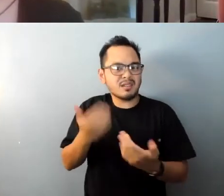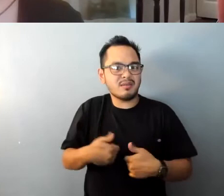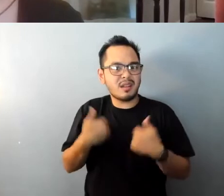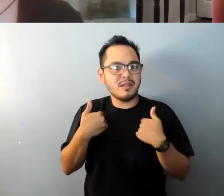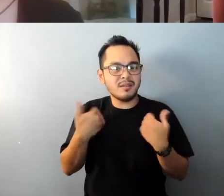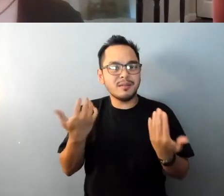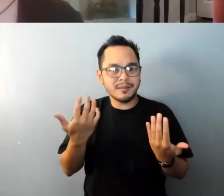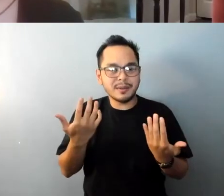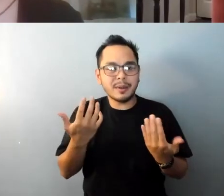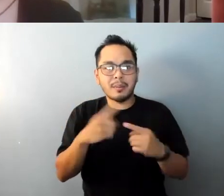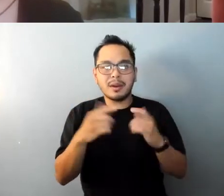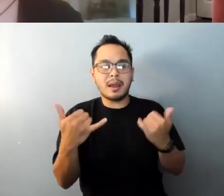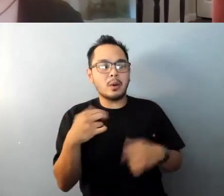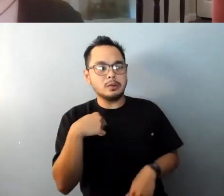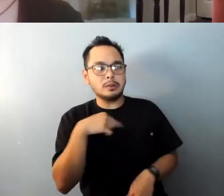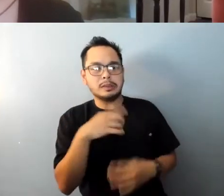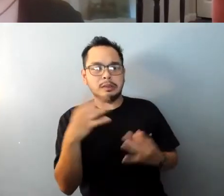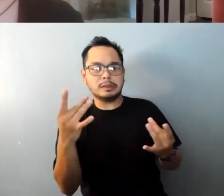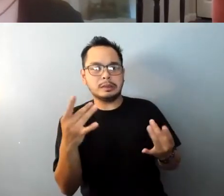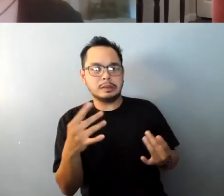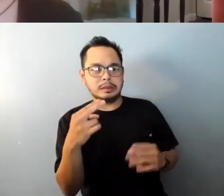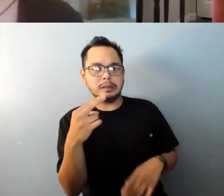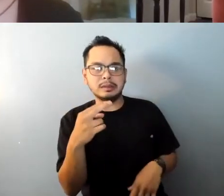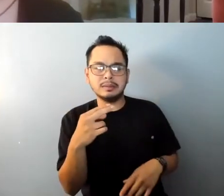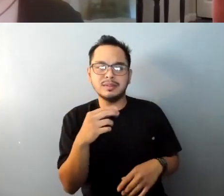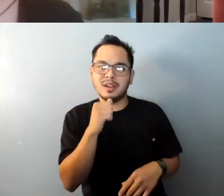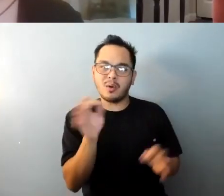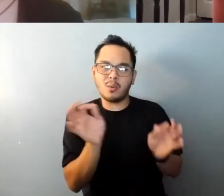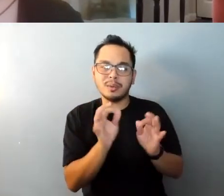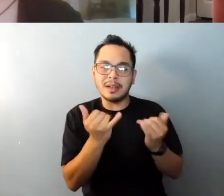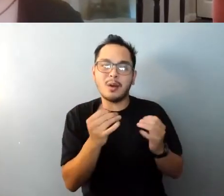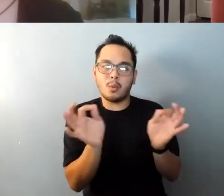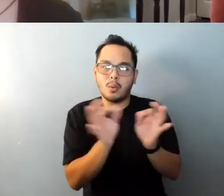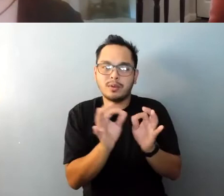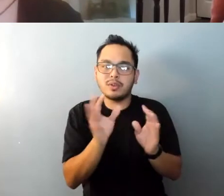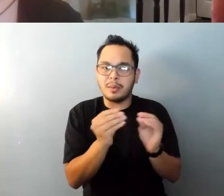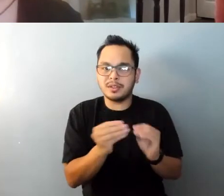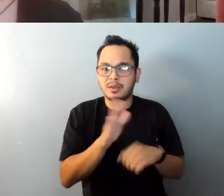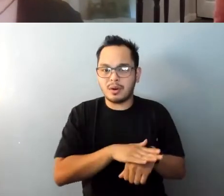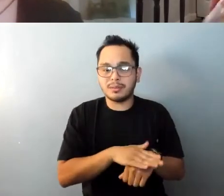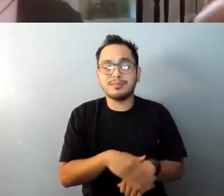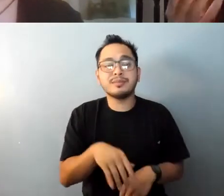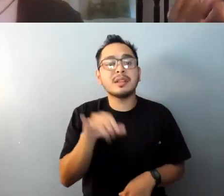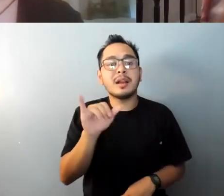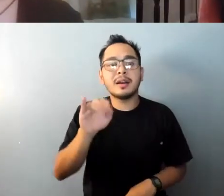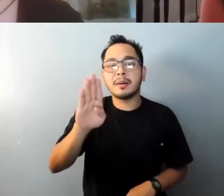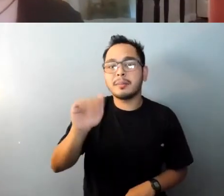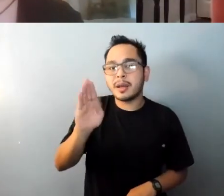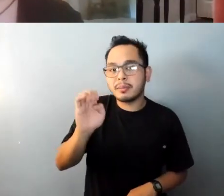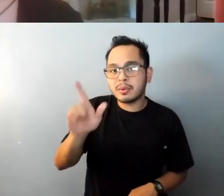further commented on which is why a project like (Name) and The Chosen and the Beautiful